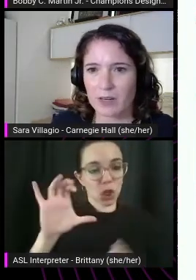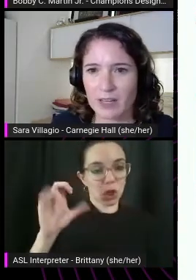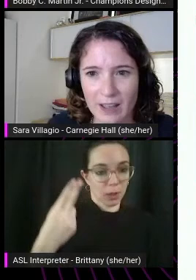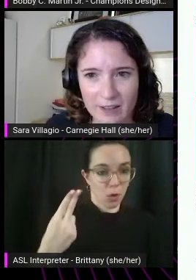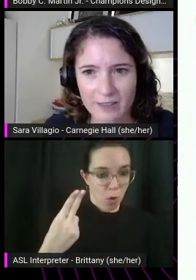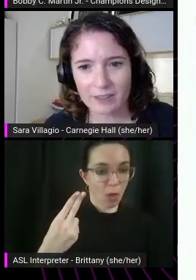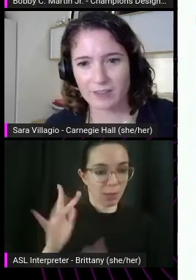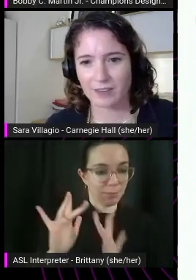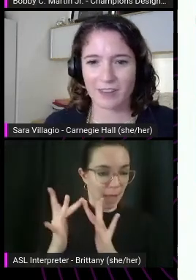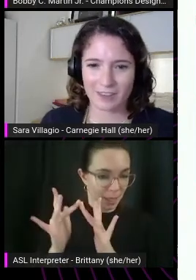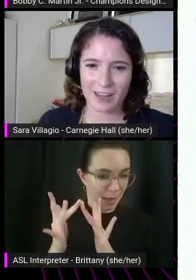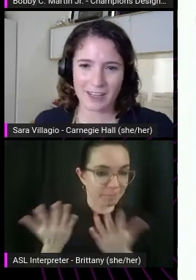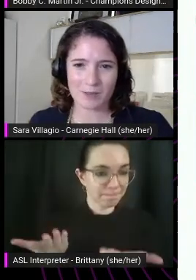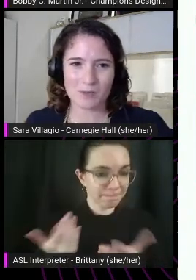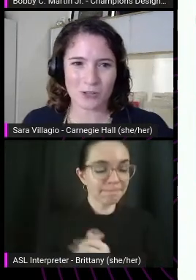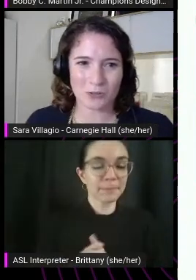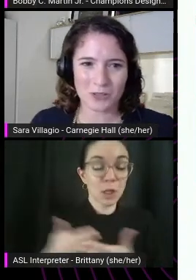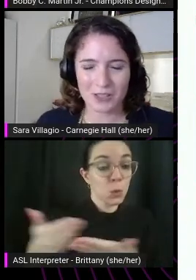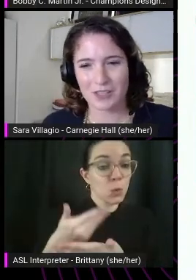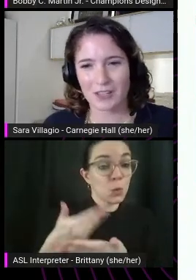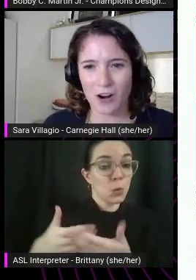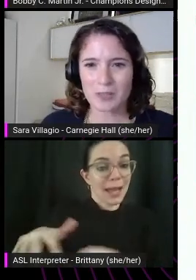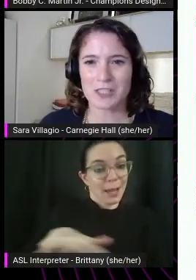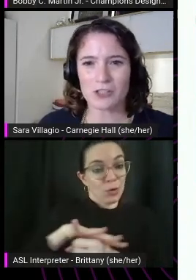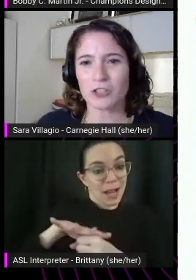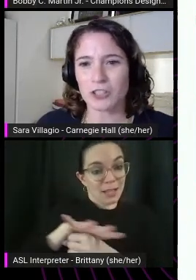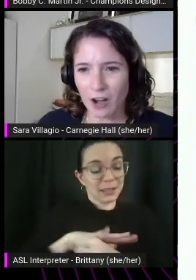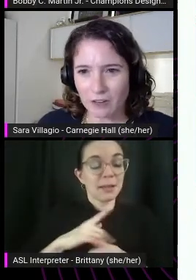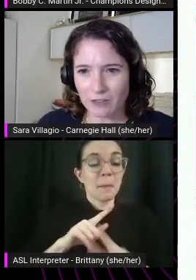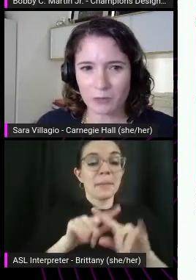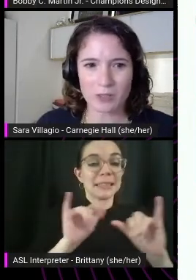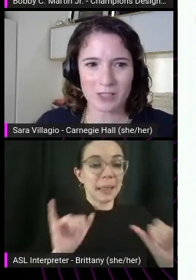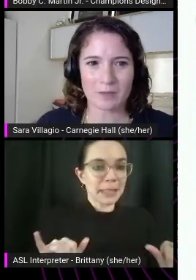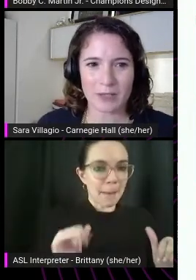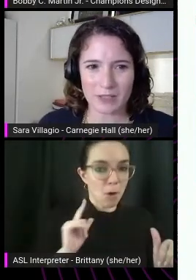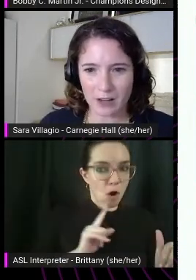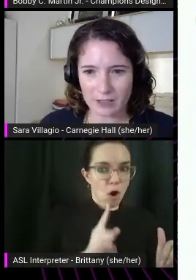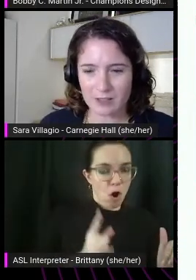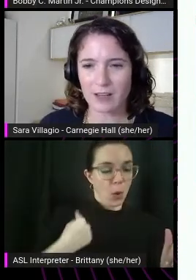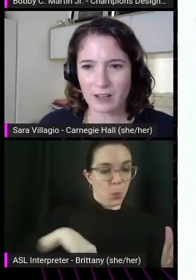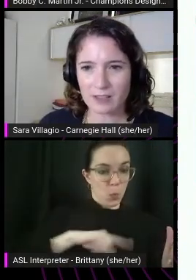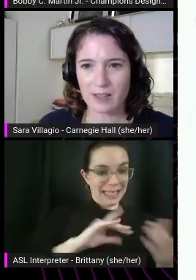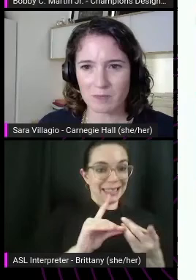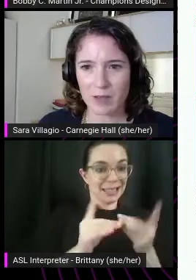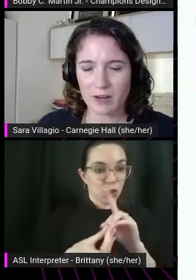But again, then it came to, are we digital enough? And what did that mean to us? To us, that meant,